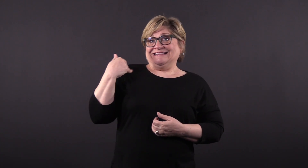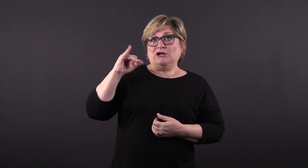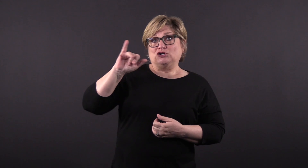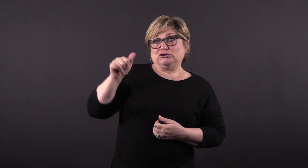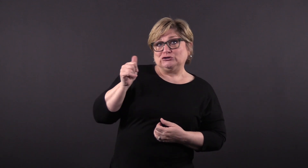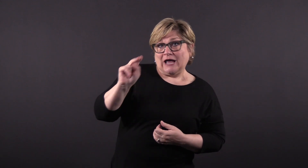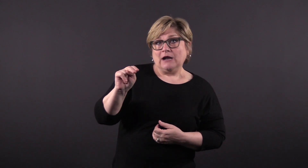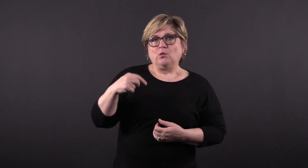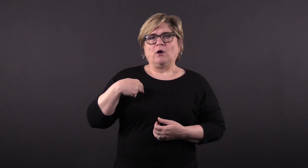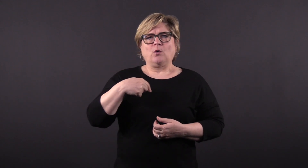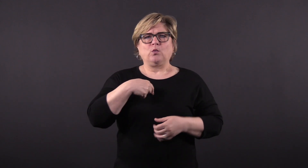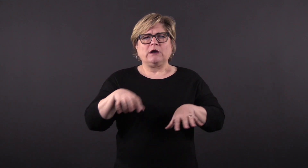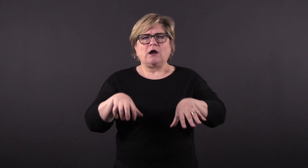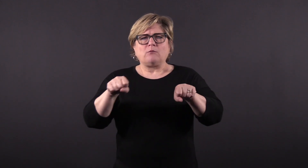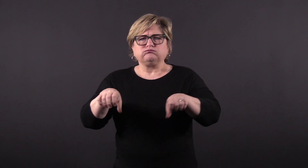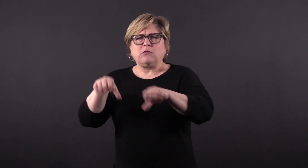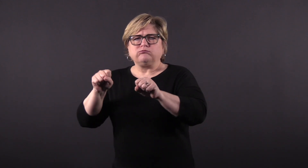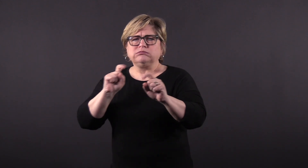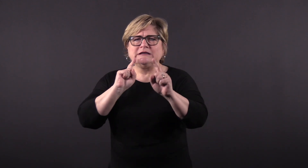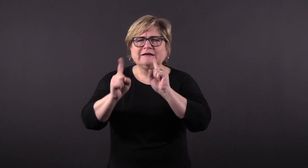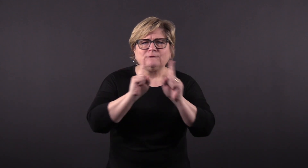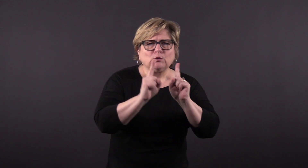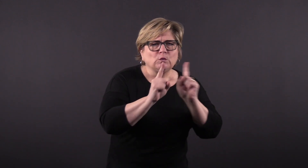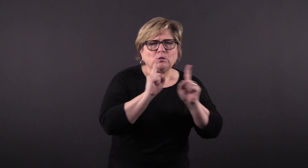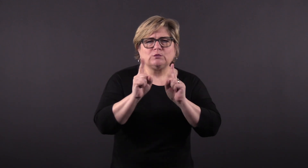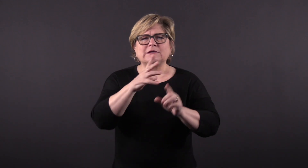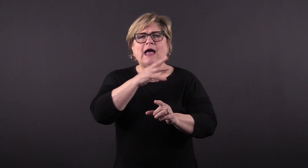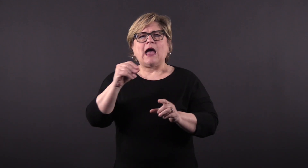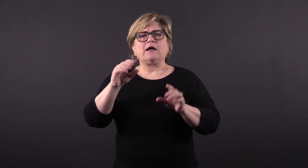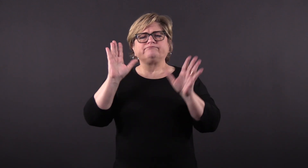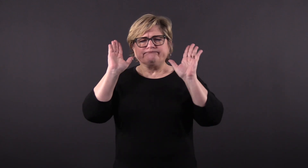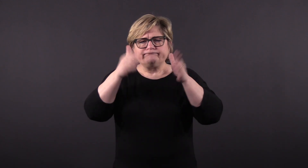In January, we hosted interviews and focus group